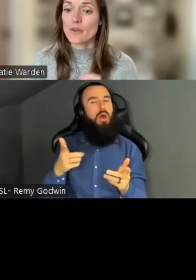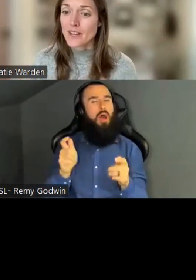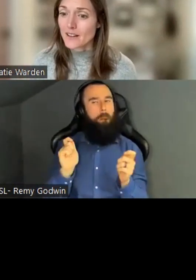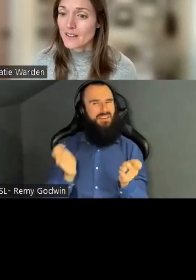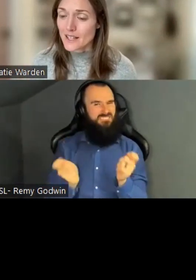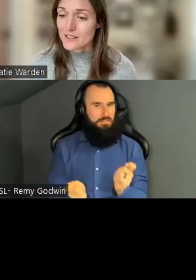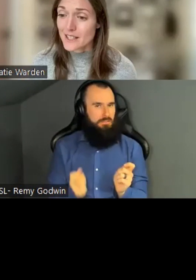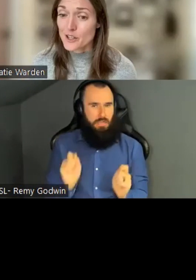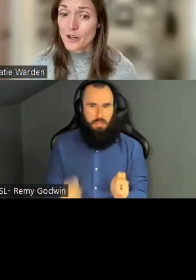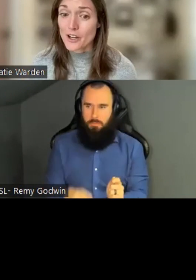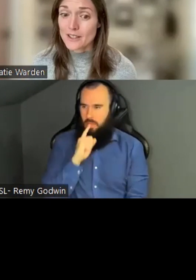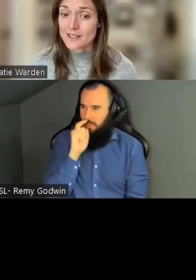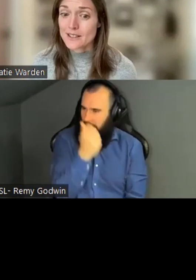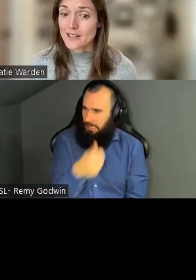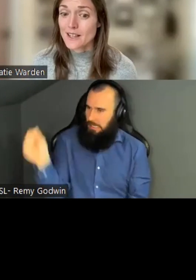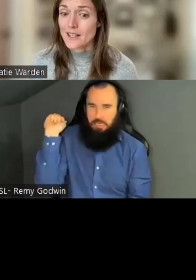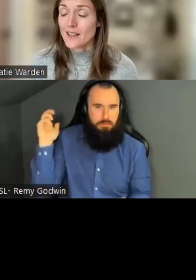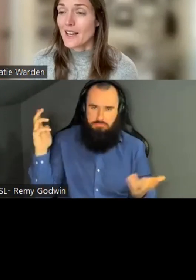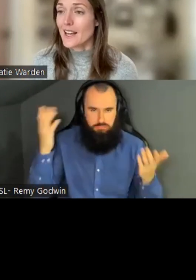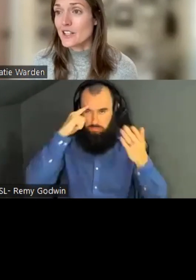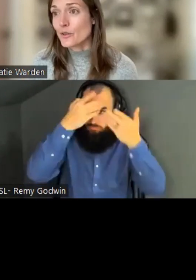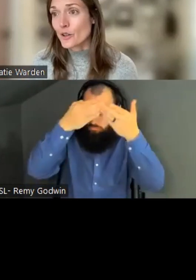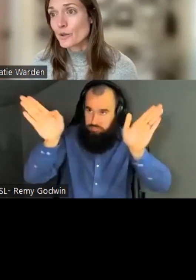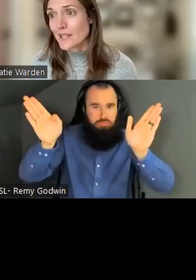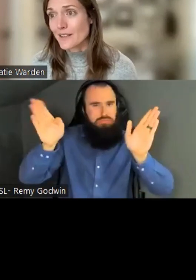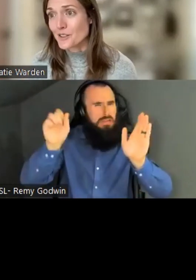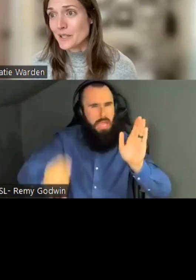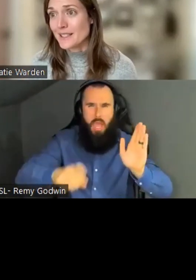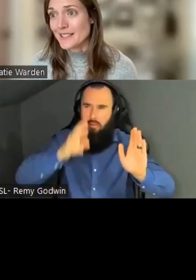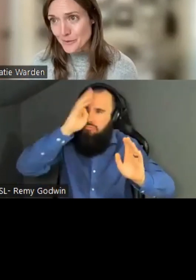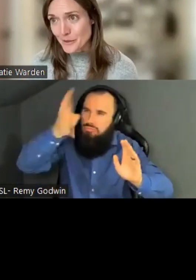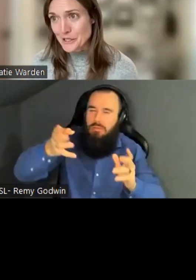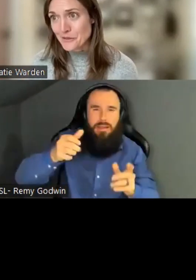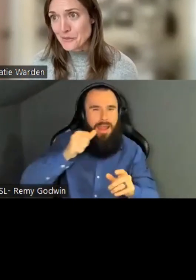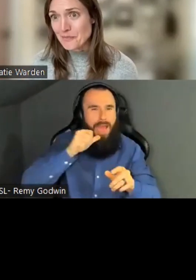We've gotta think outside the box. And they don't always have to be expensive.